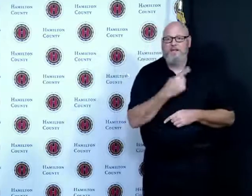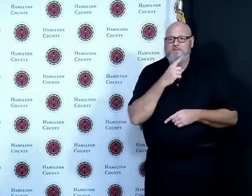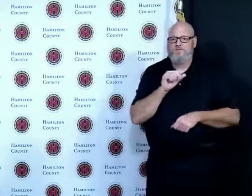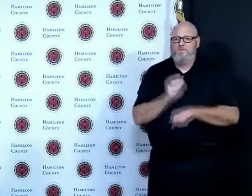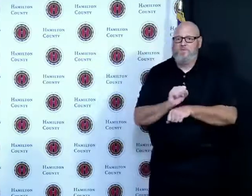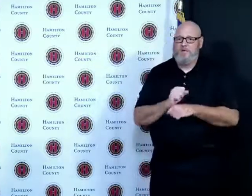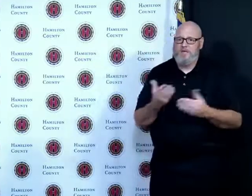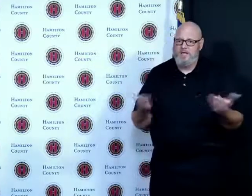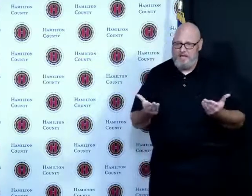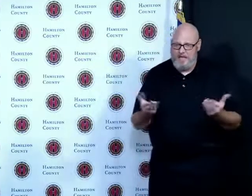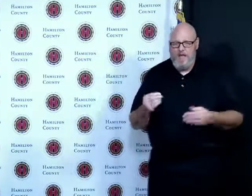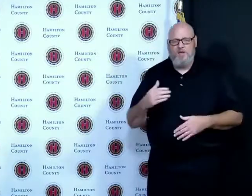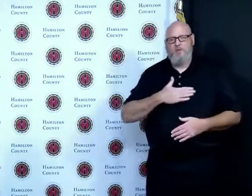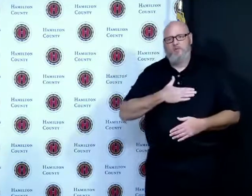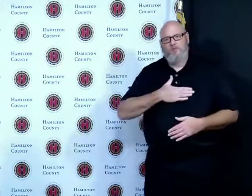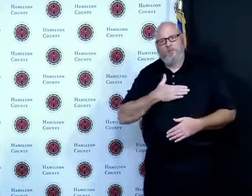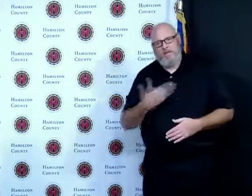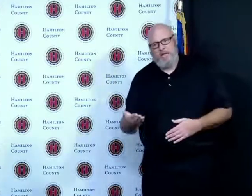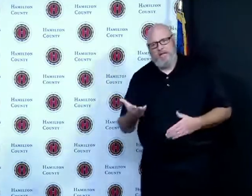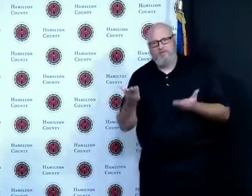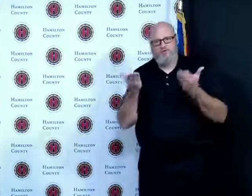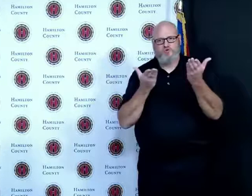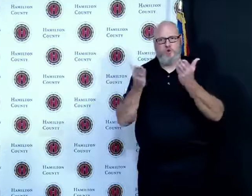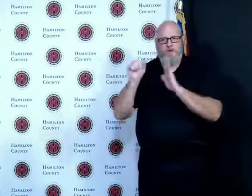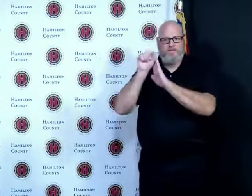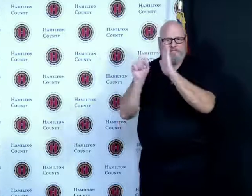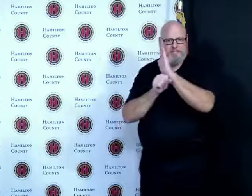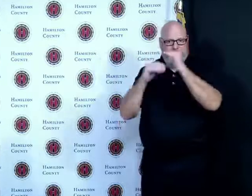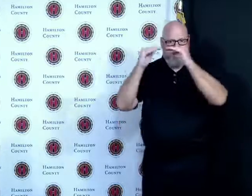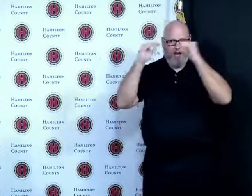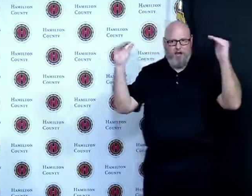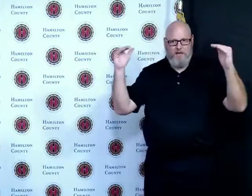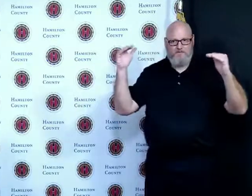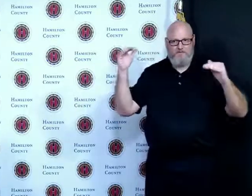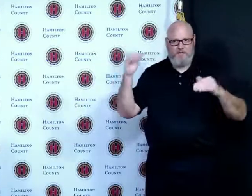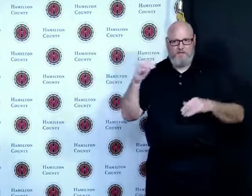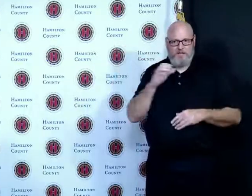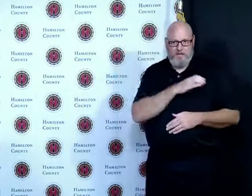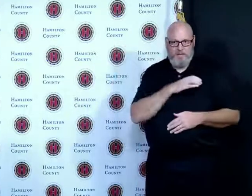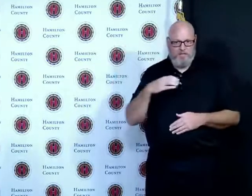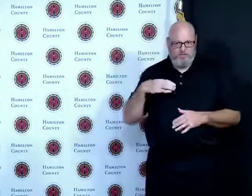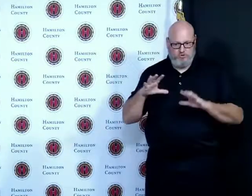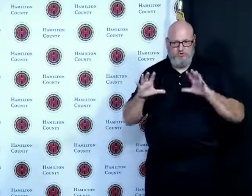level on these important committees to bring the perspective of Hamilton County and you're you've